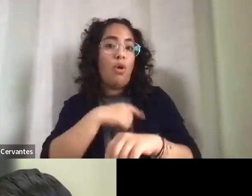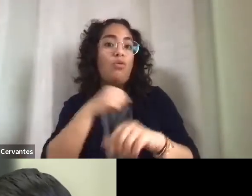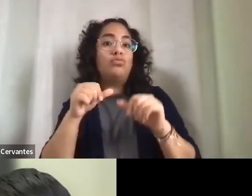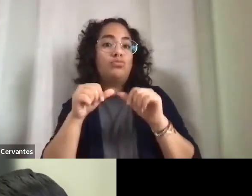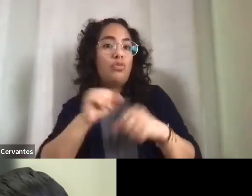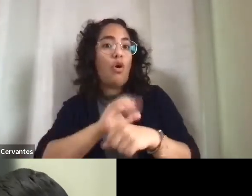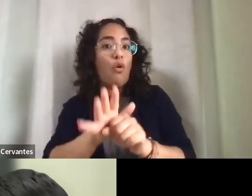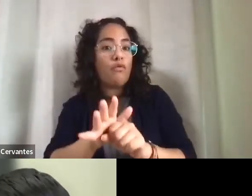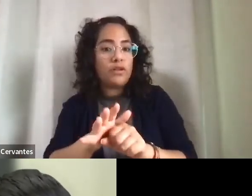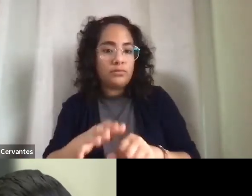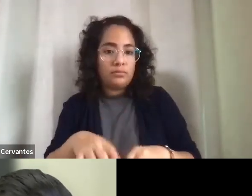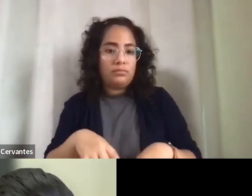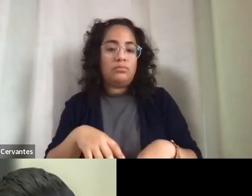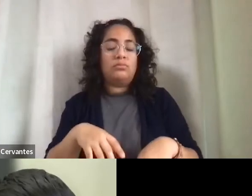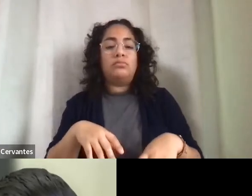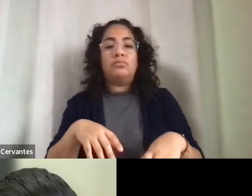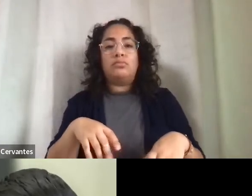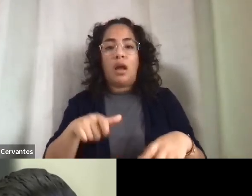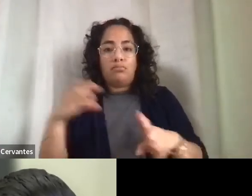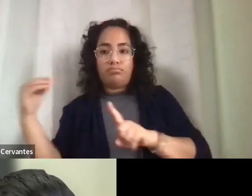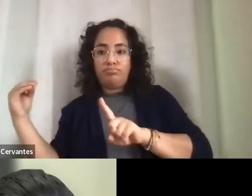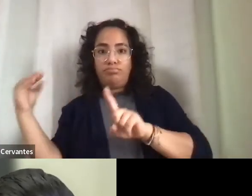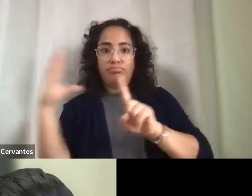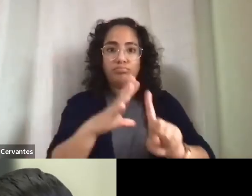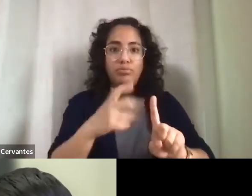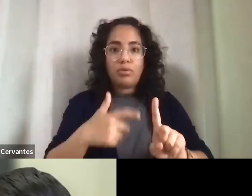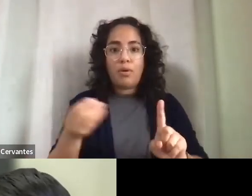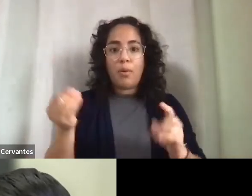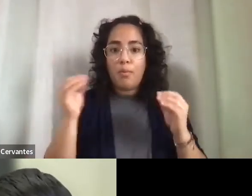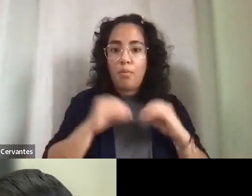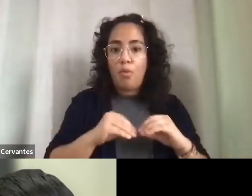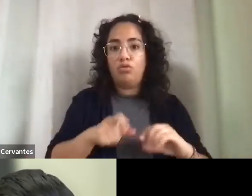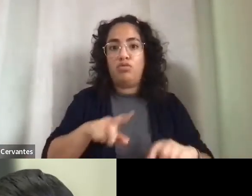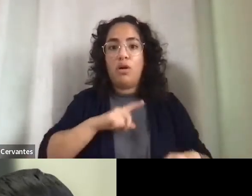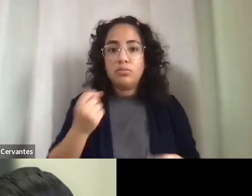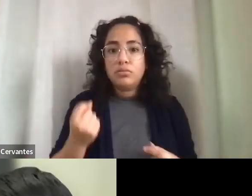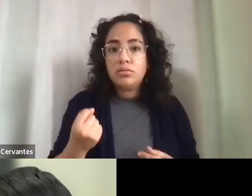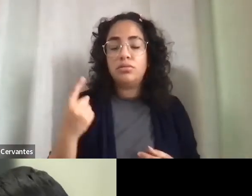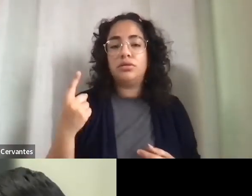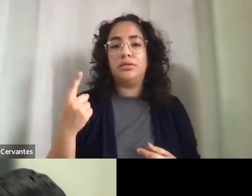shine more light and bring more attention to and more efforts to understand all of these related